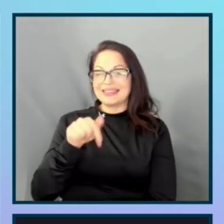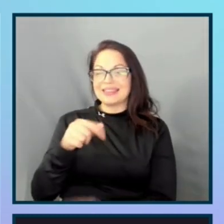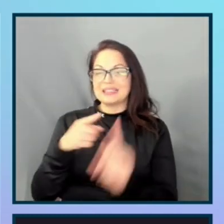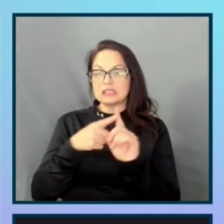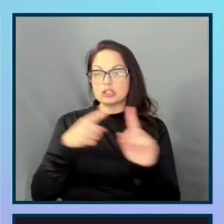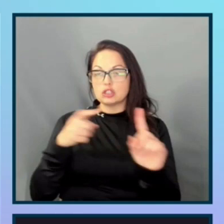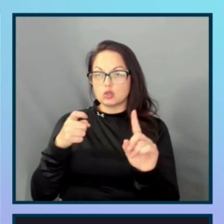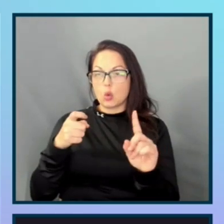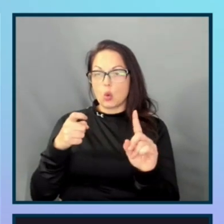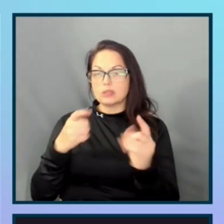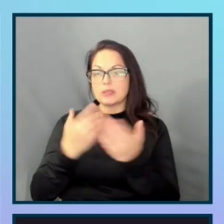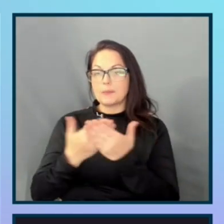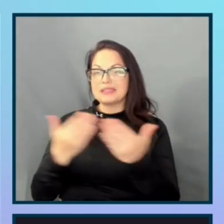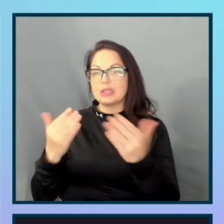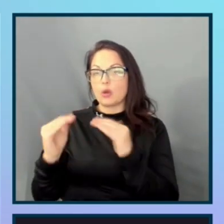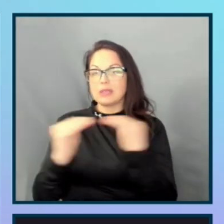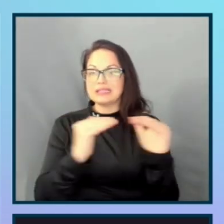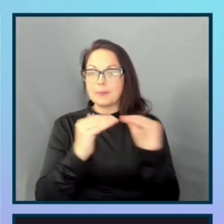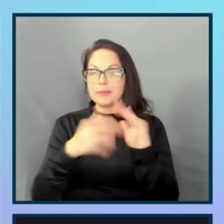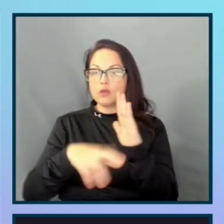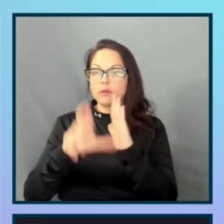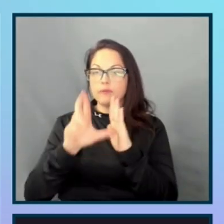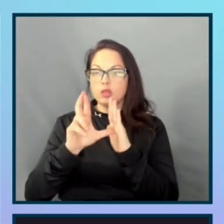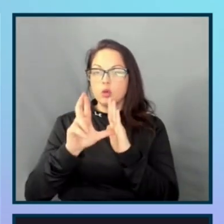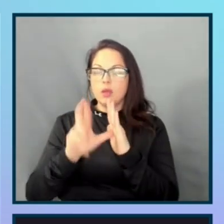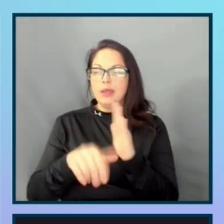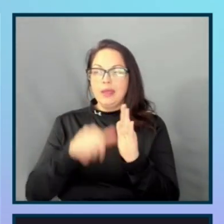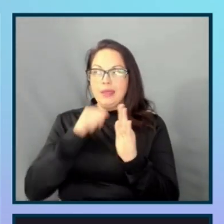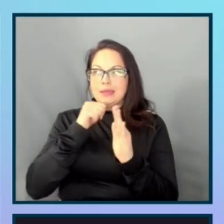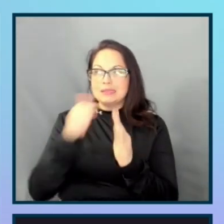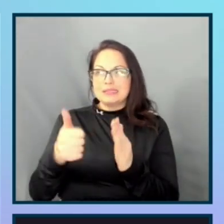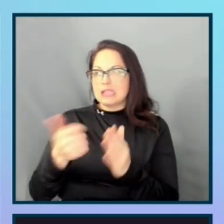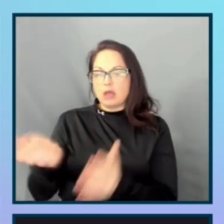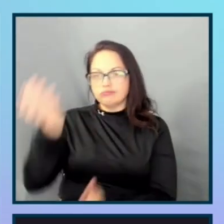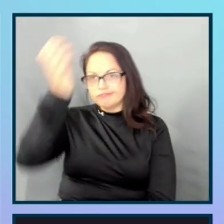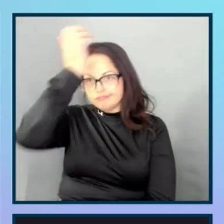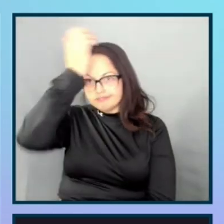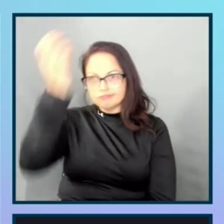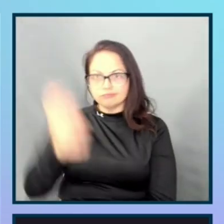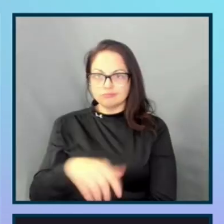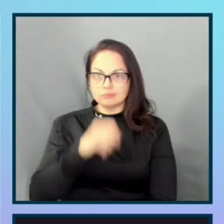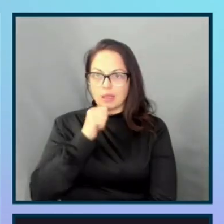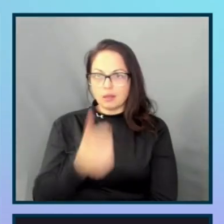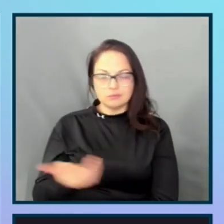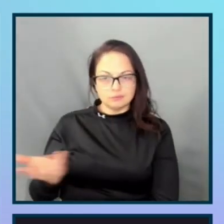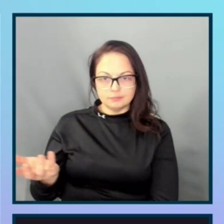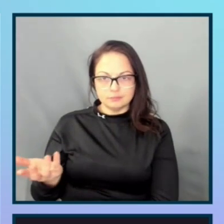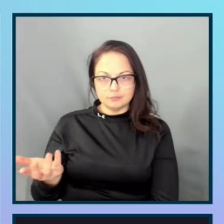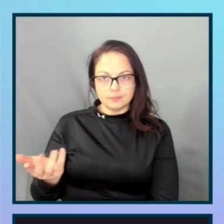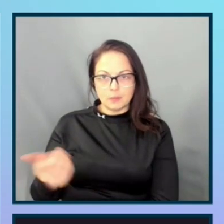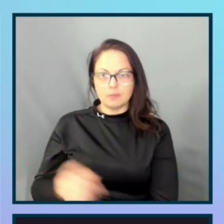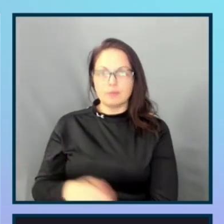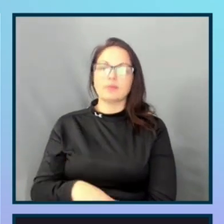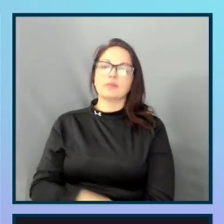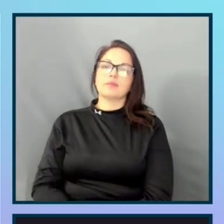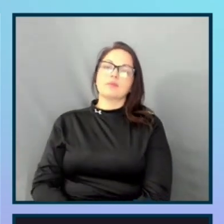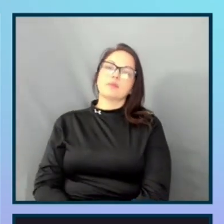It's not throw away. It's done at scale and it's not assumed or infirmed.